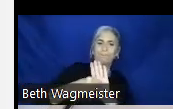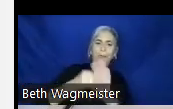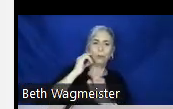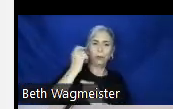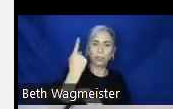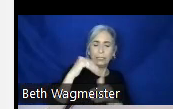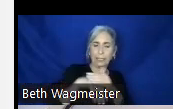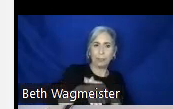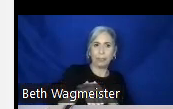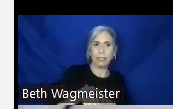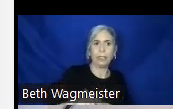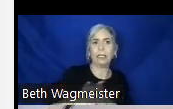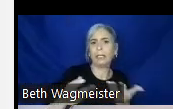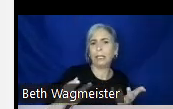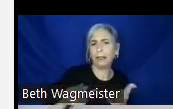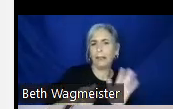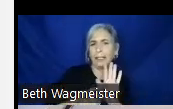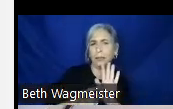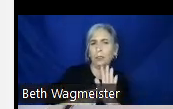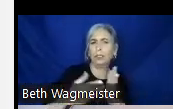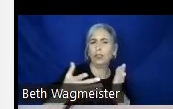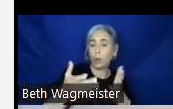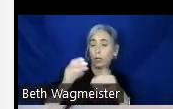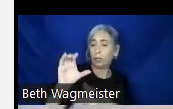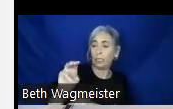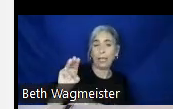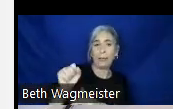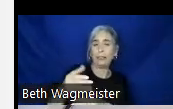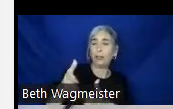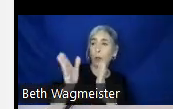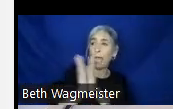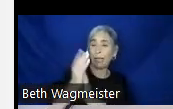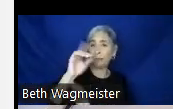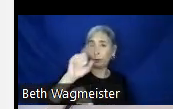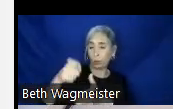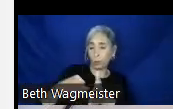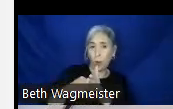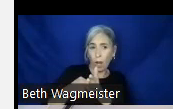In that case, you want your CMS to ask for required information like a caption for table. Alt